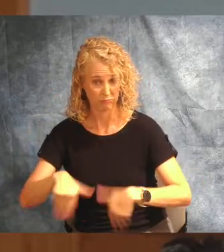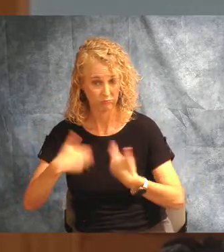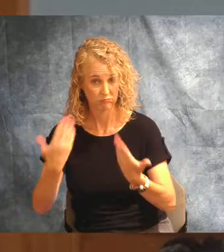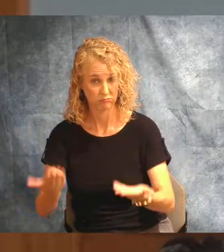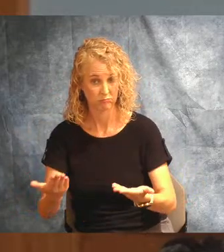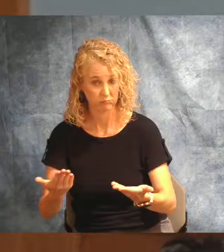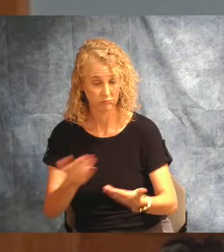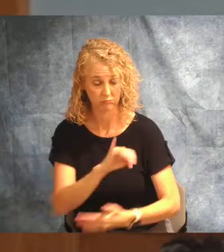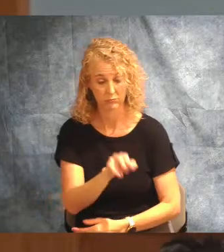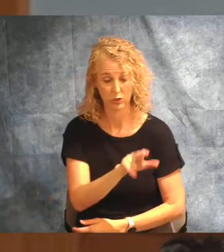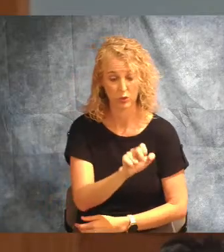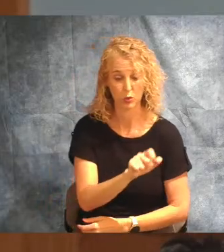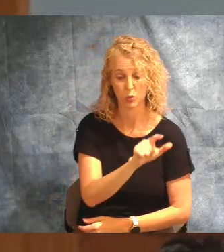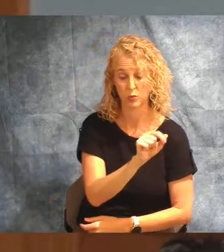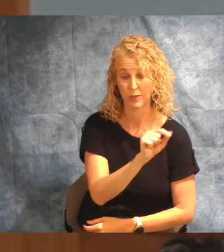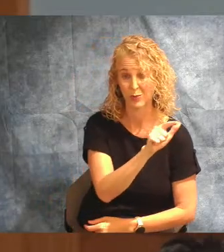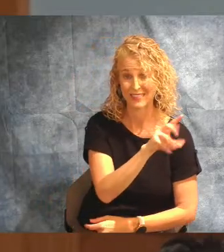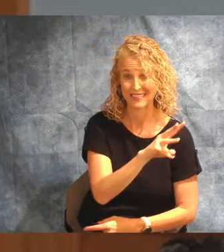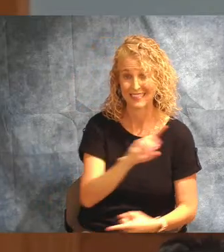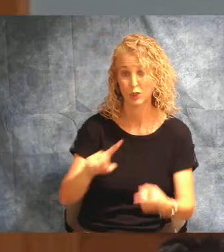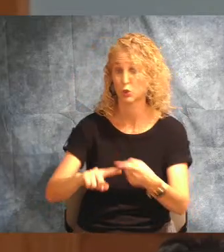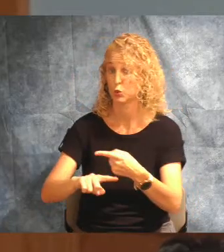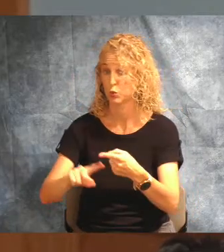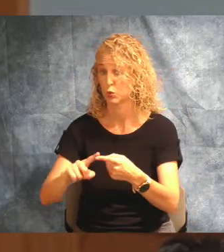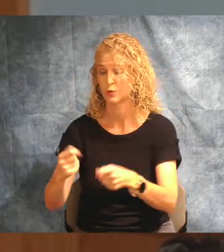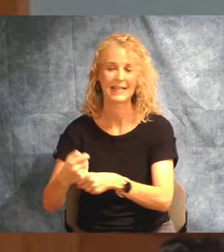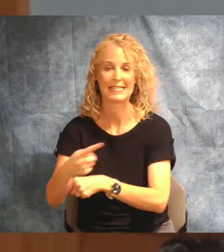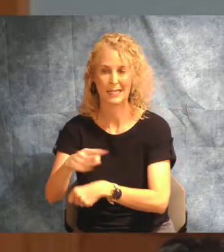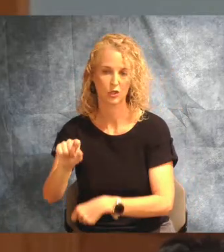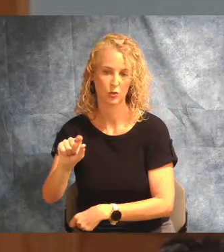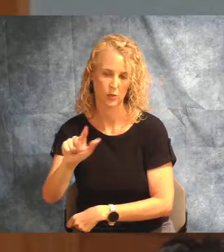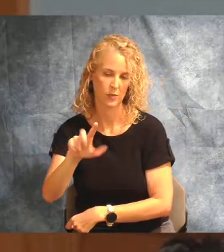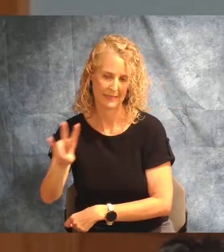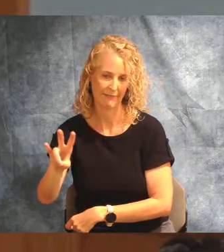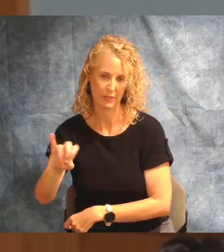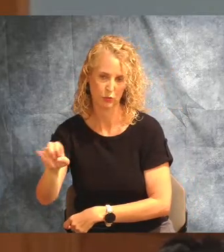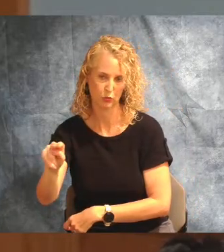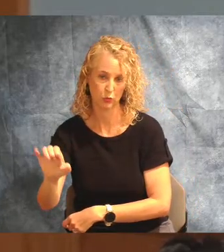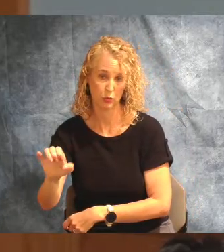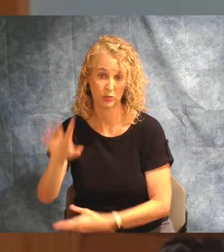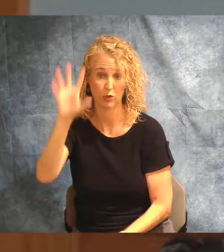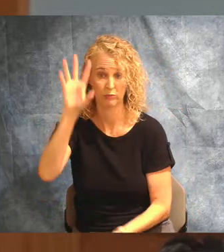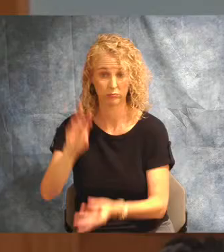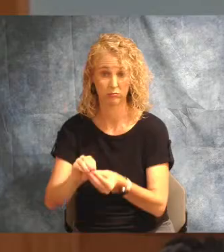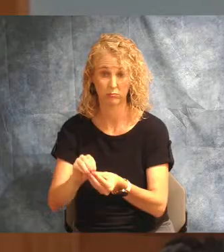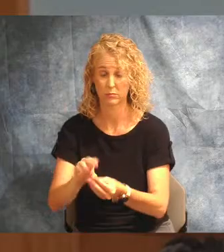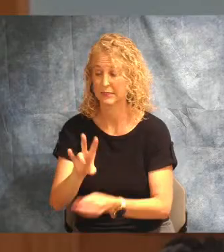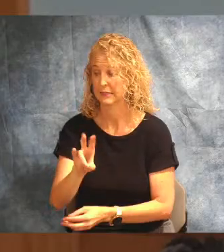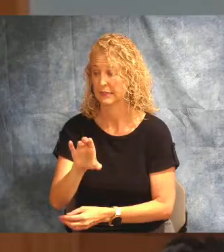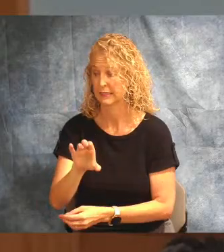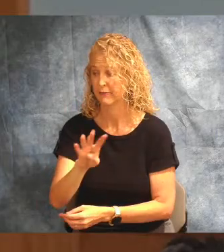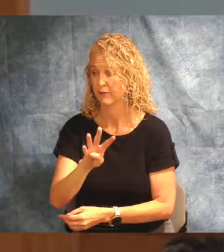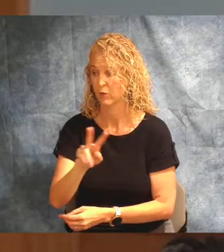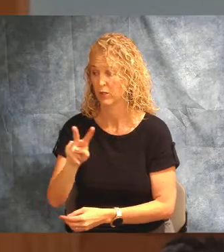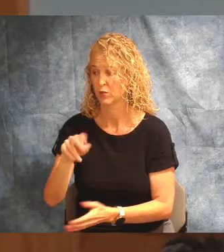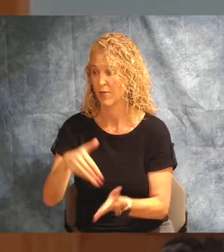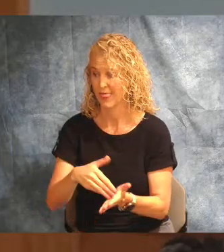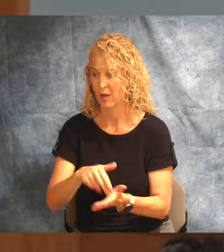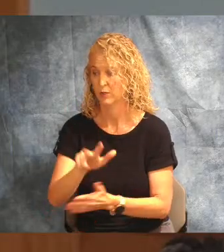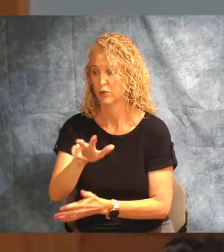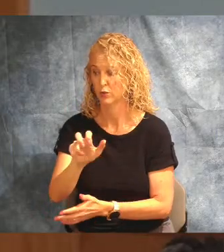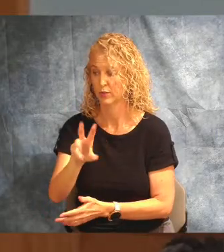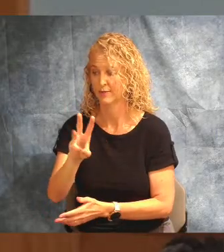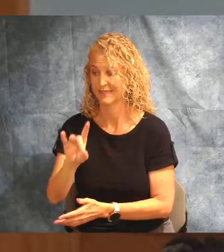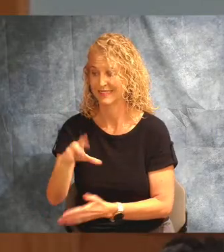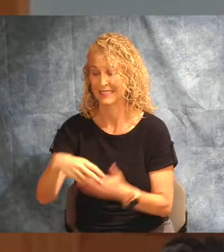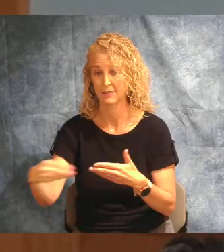from June of 2026 through June of 2027. The total agreement is the amount of $742,368